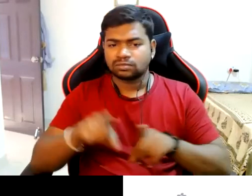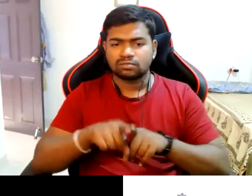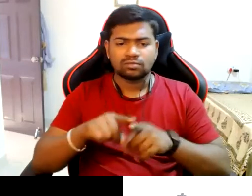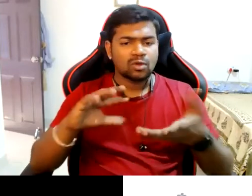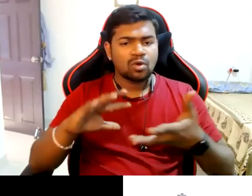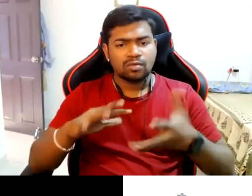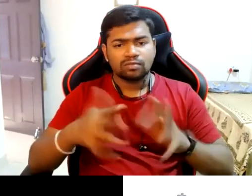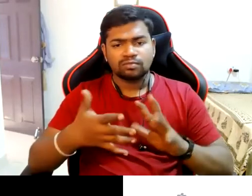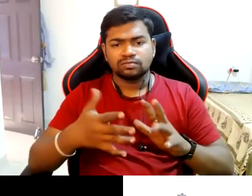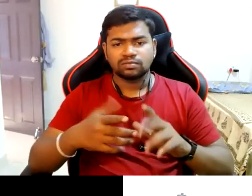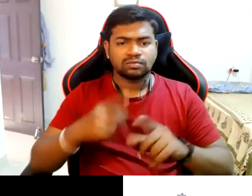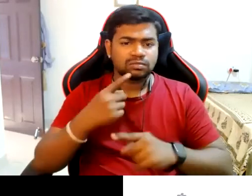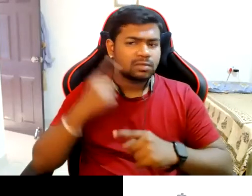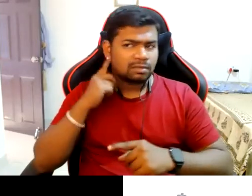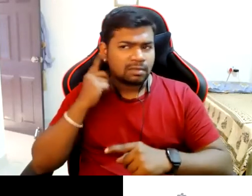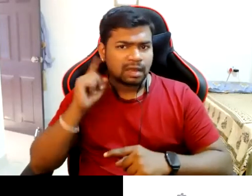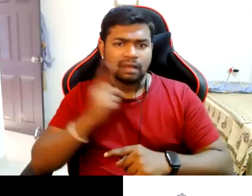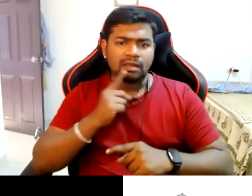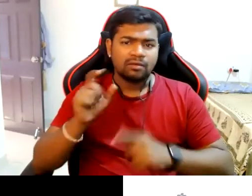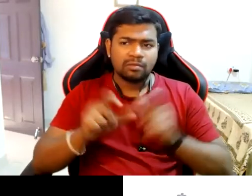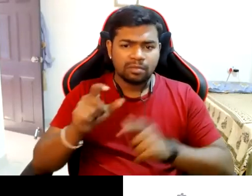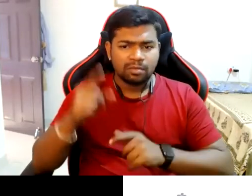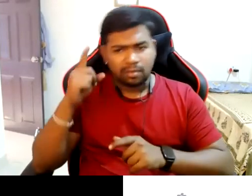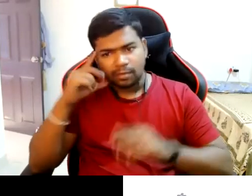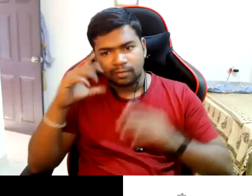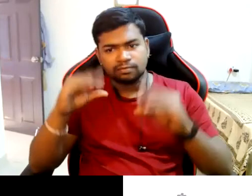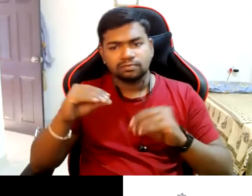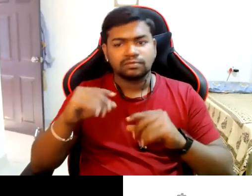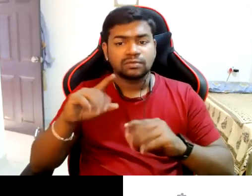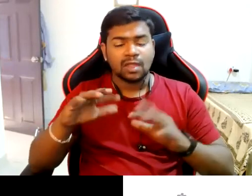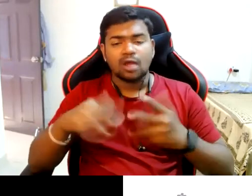so this how young generation should do.